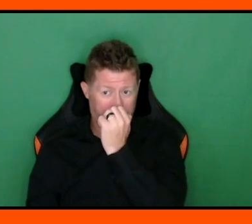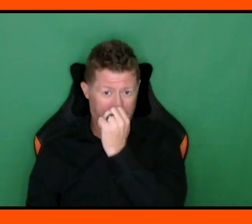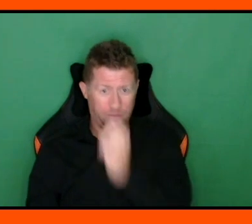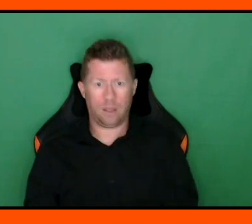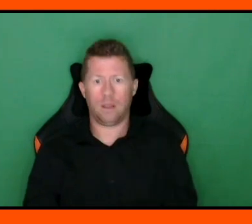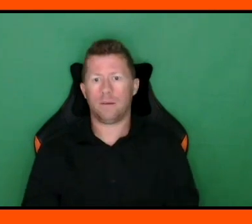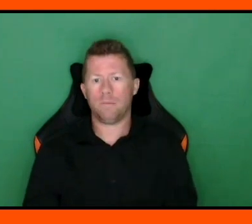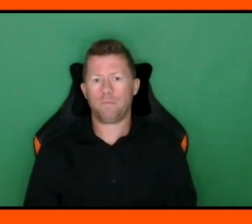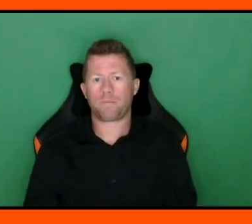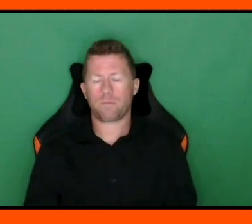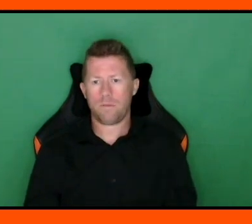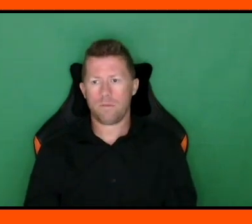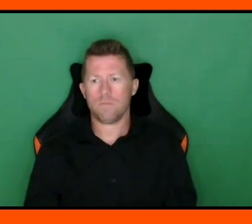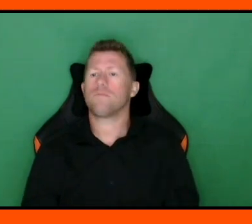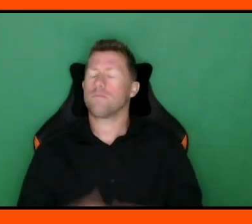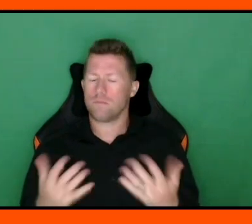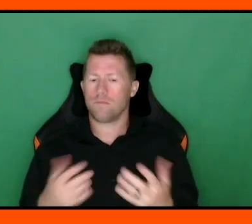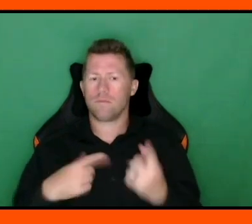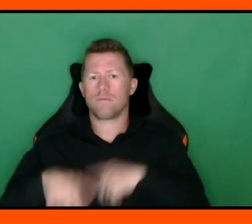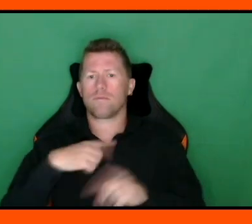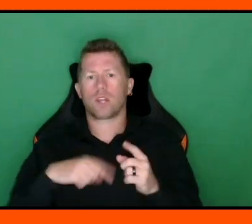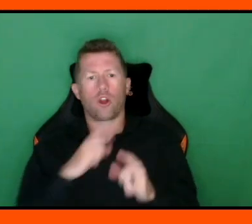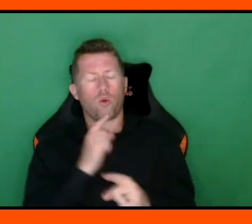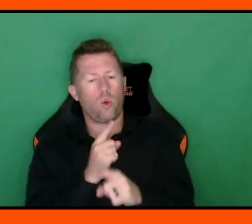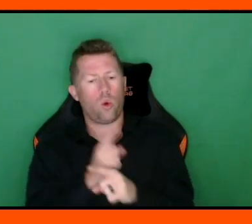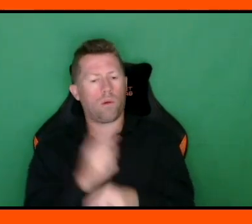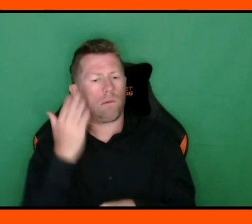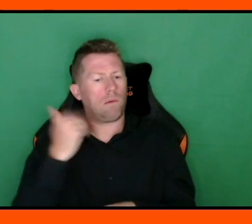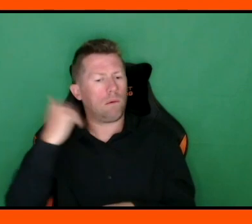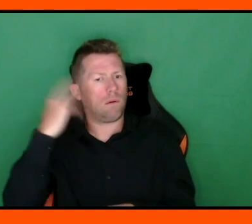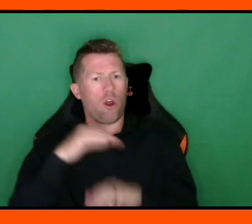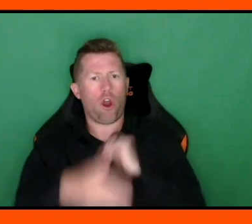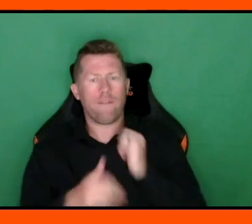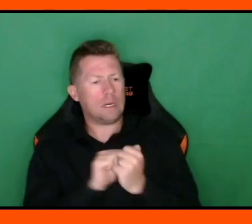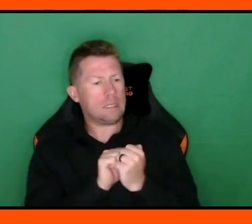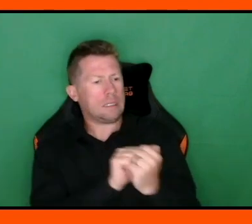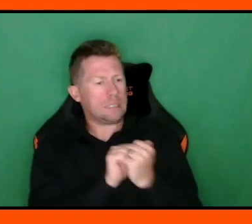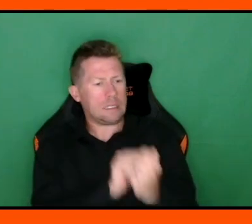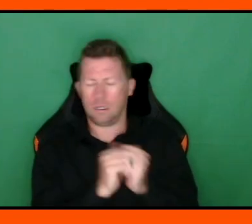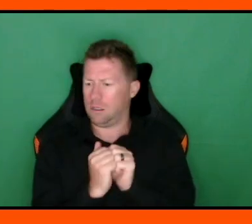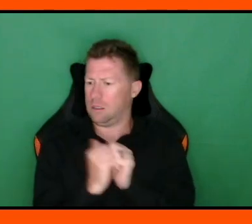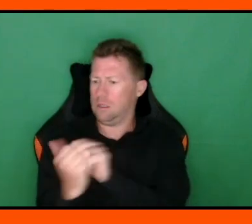We talked earlier in the presentation about potentially collaborating or partnering with others